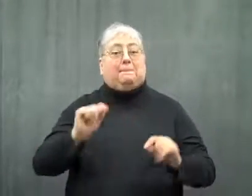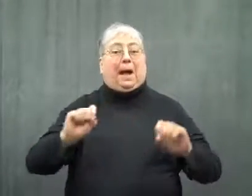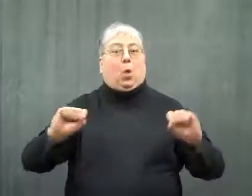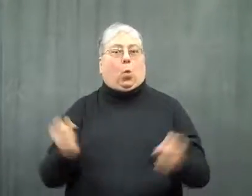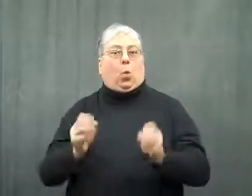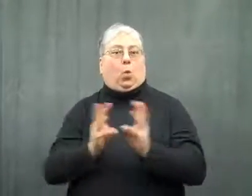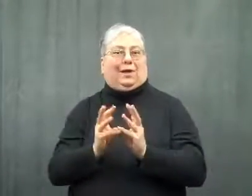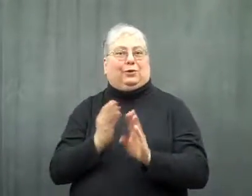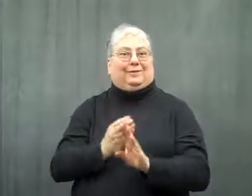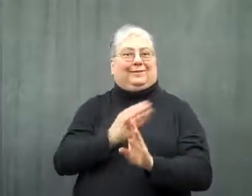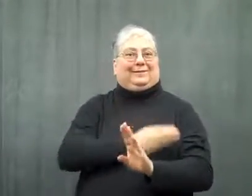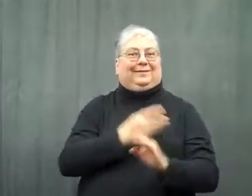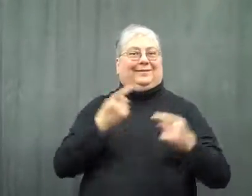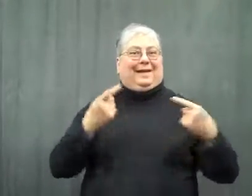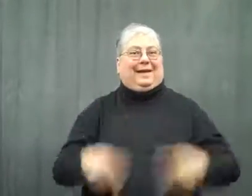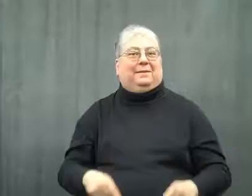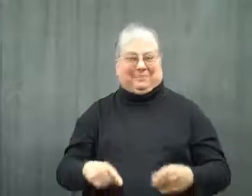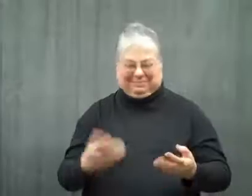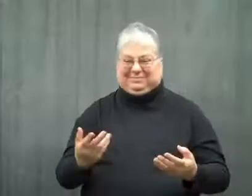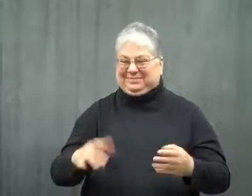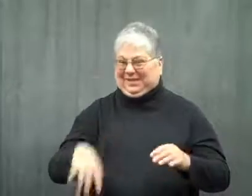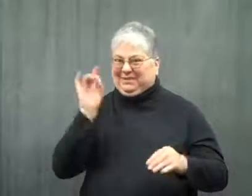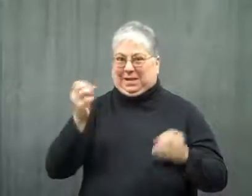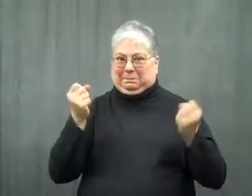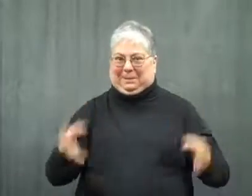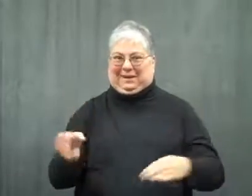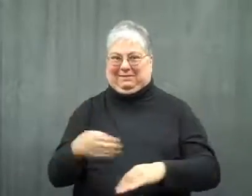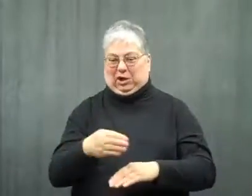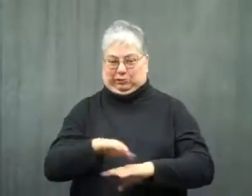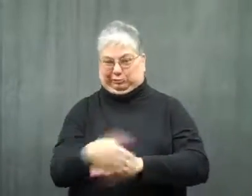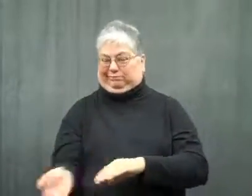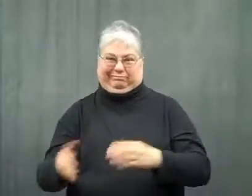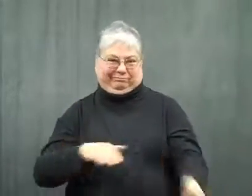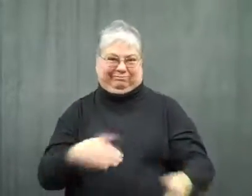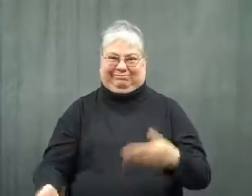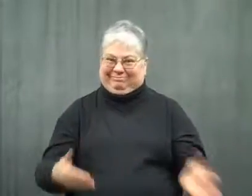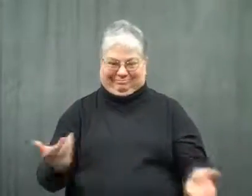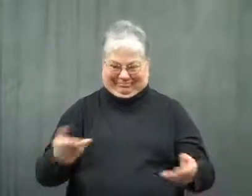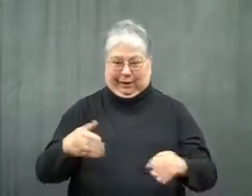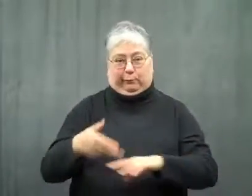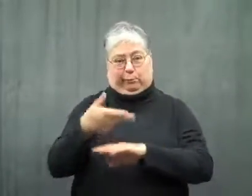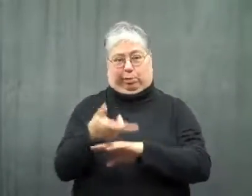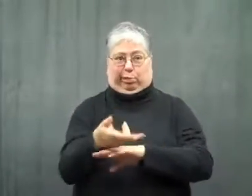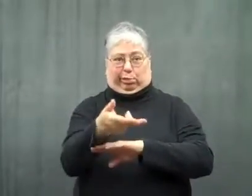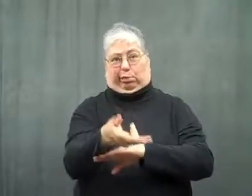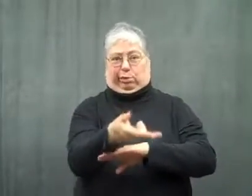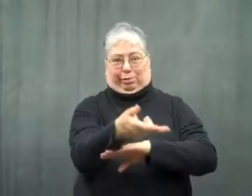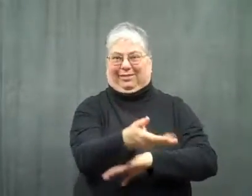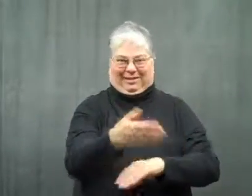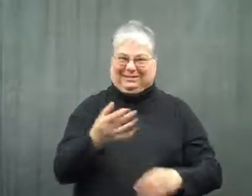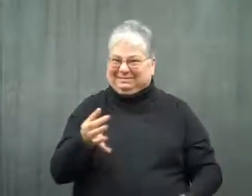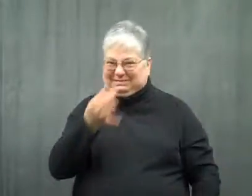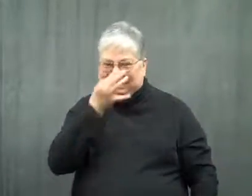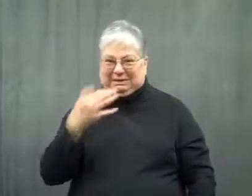There was cold weather before many dead, stinky fish were found floating.